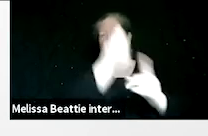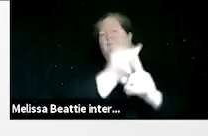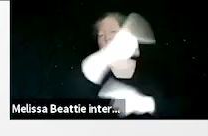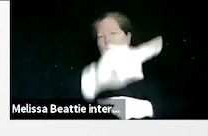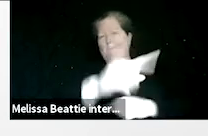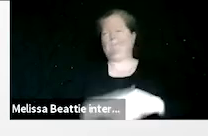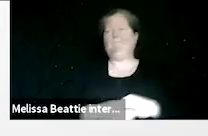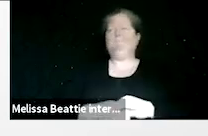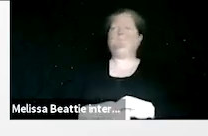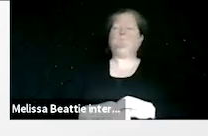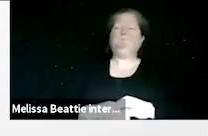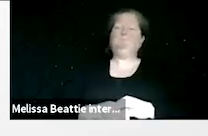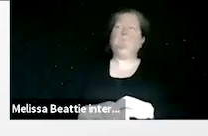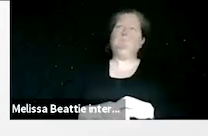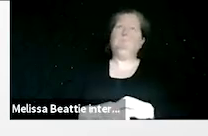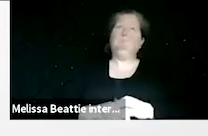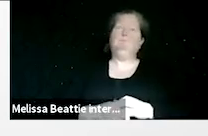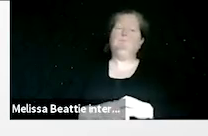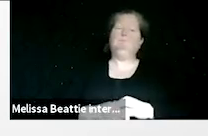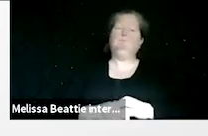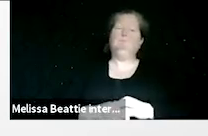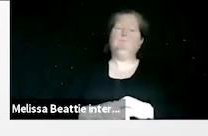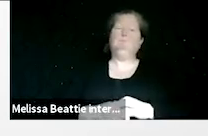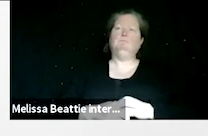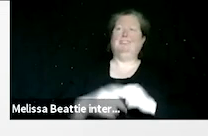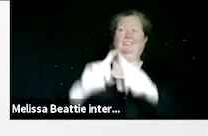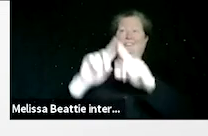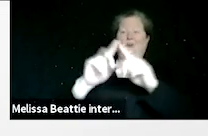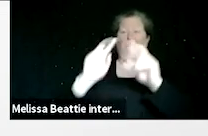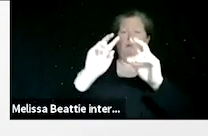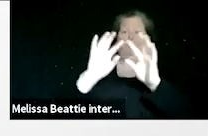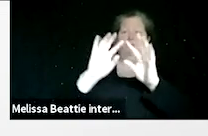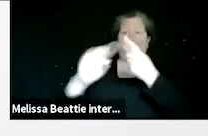Ben Woelk: Friends who are working in different areas. And it's like, well,